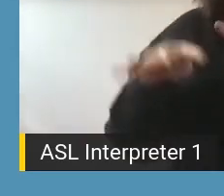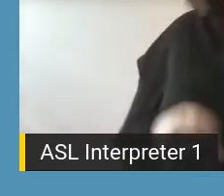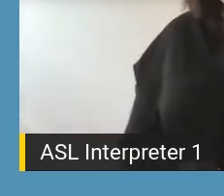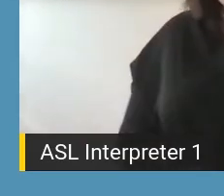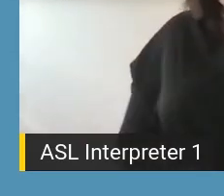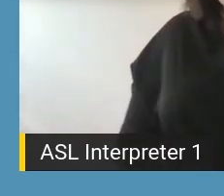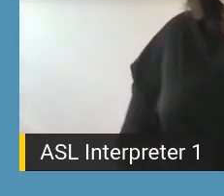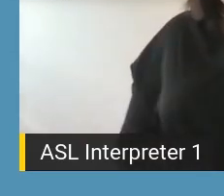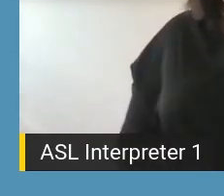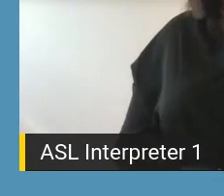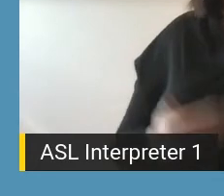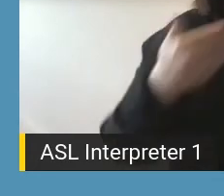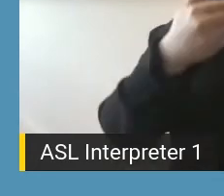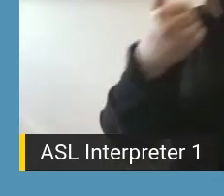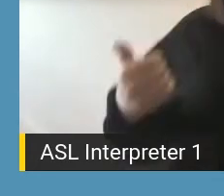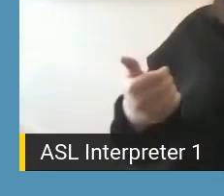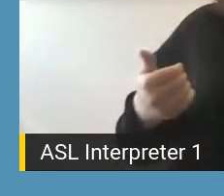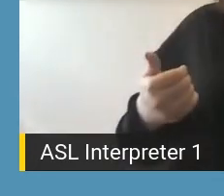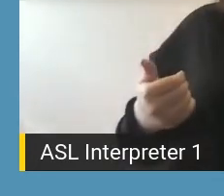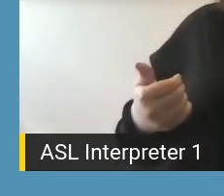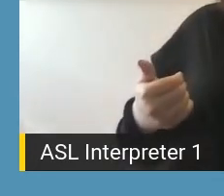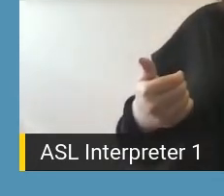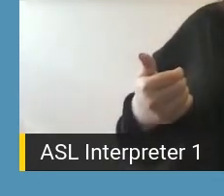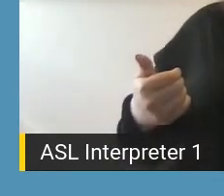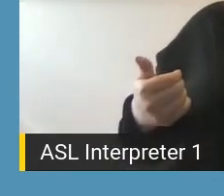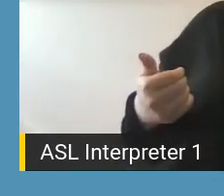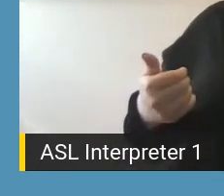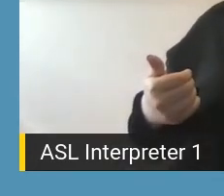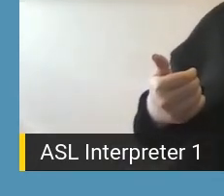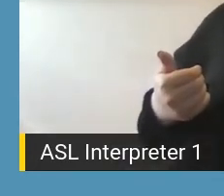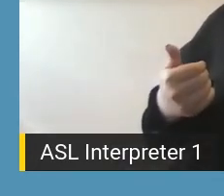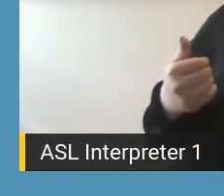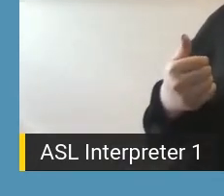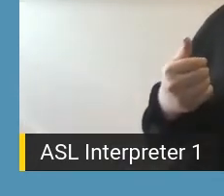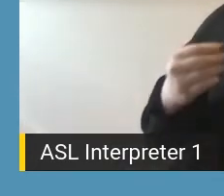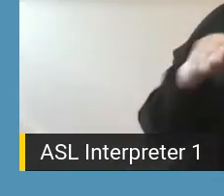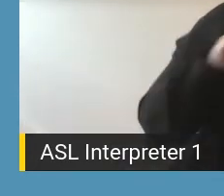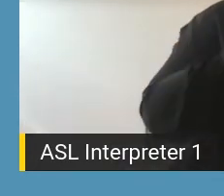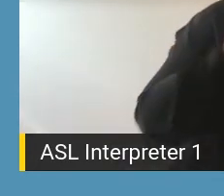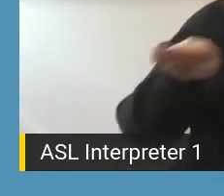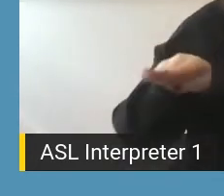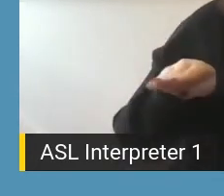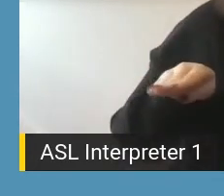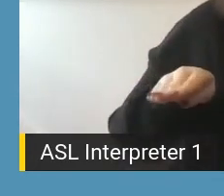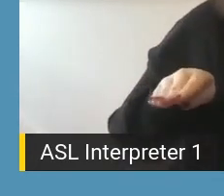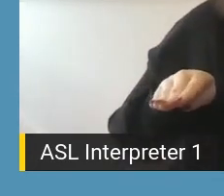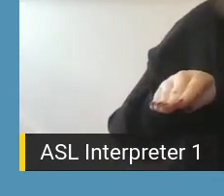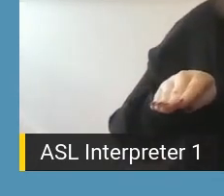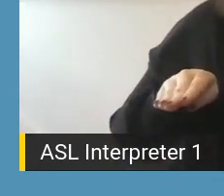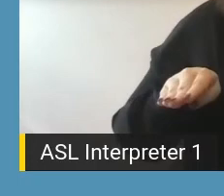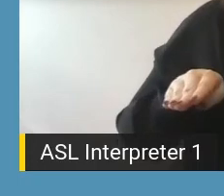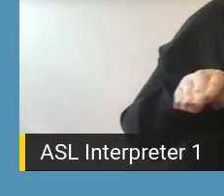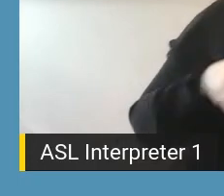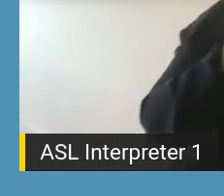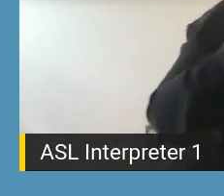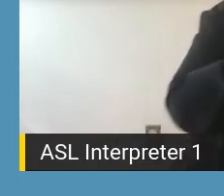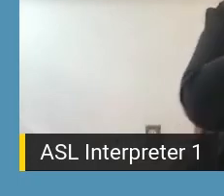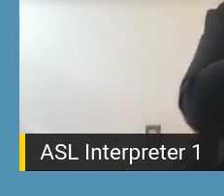set track. So it will level out, it will level out the volumes and so forth in case you were talking